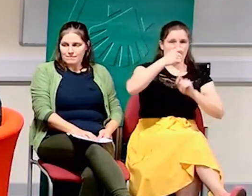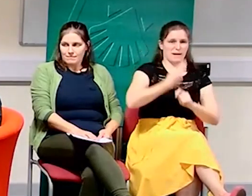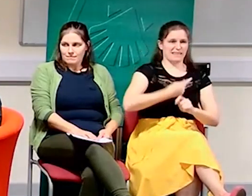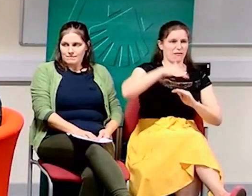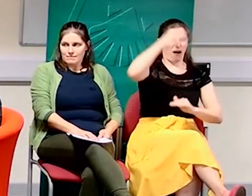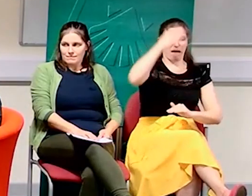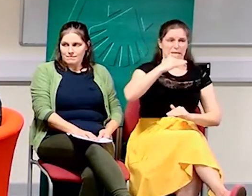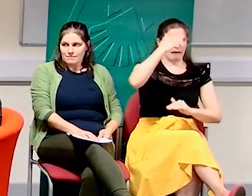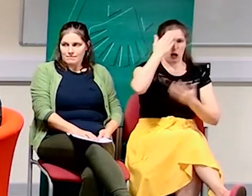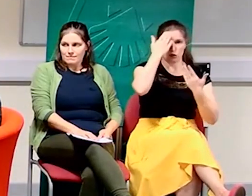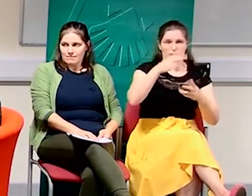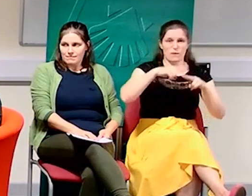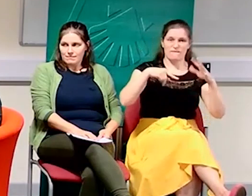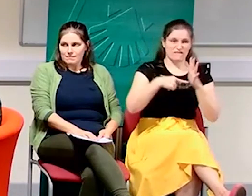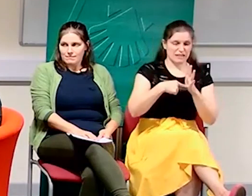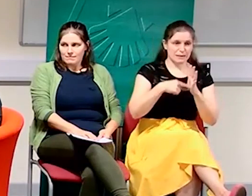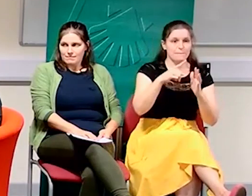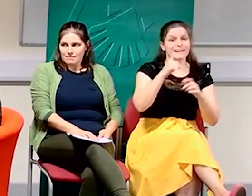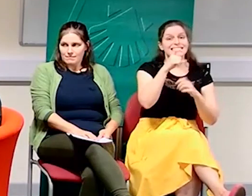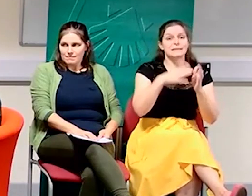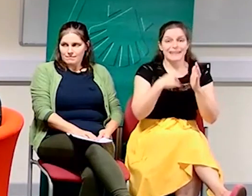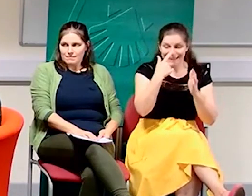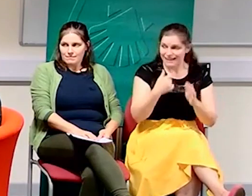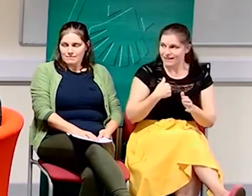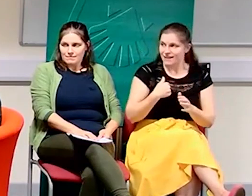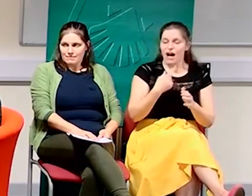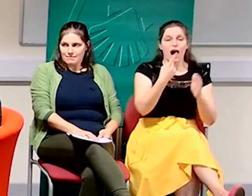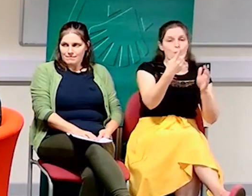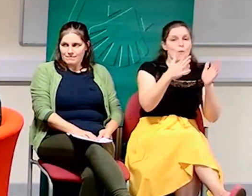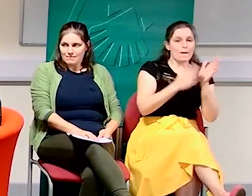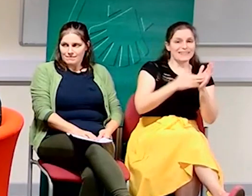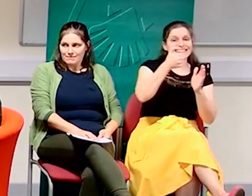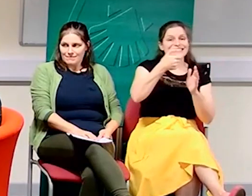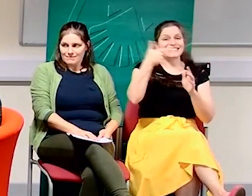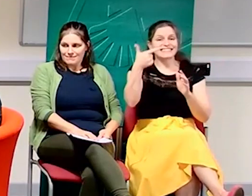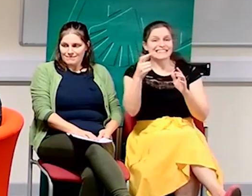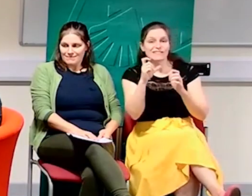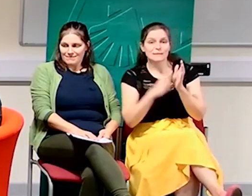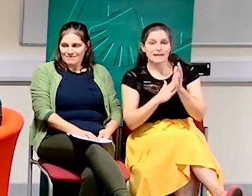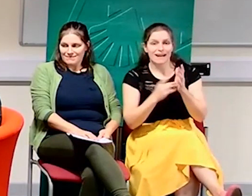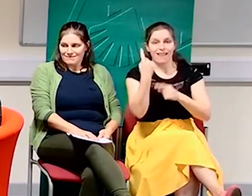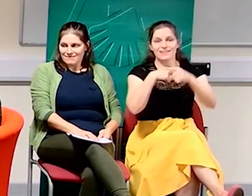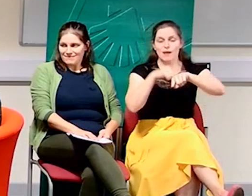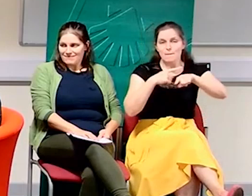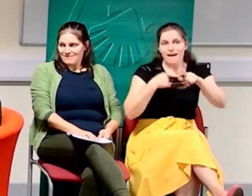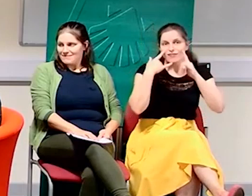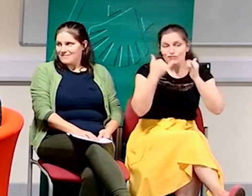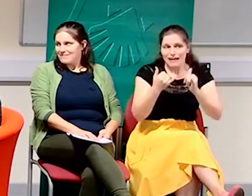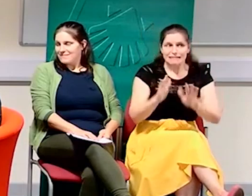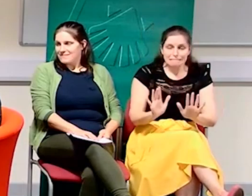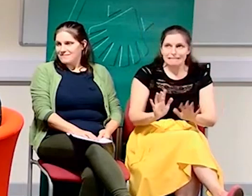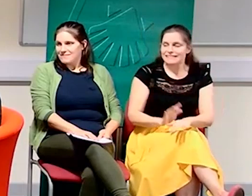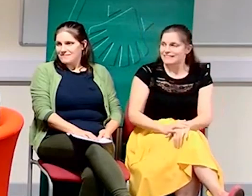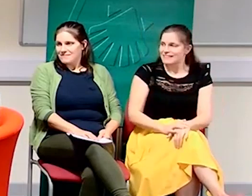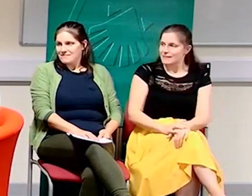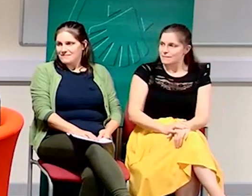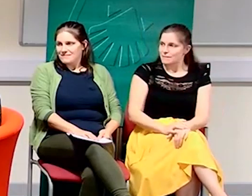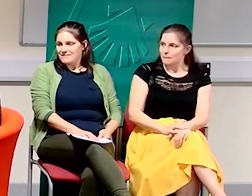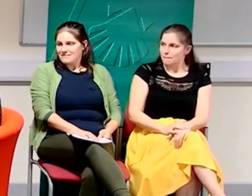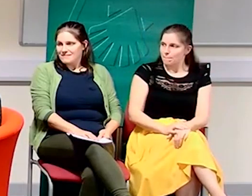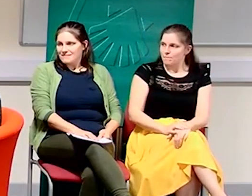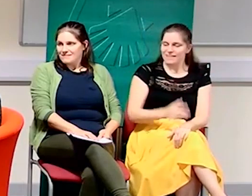it to you in meters and CM I'm 1 M 67 last time I checked my identity um my my passport